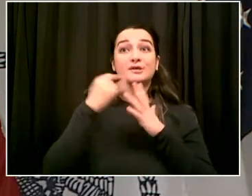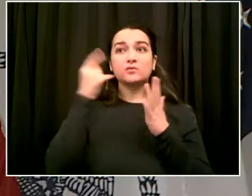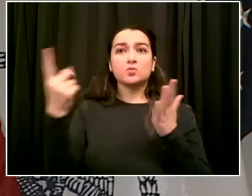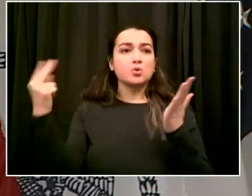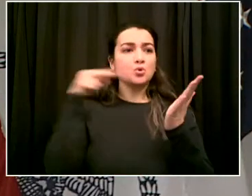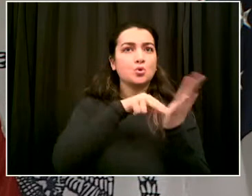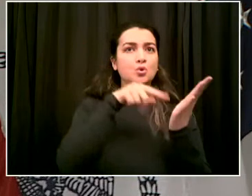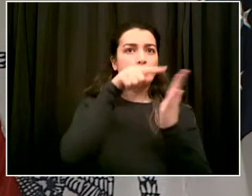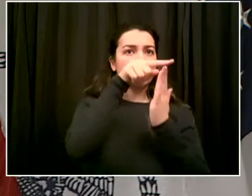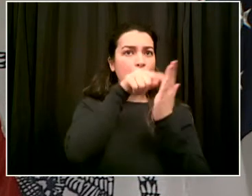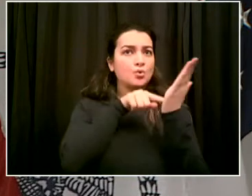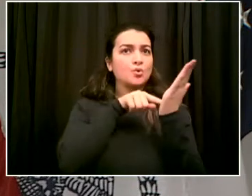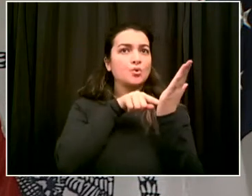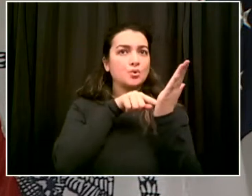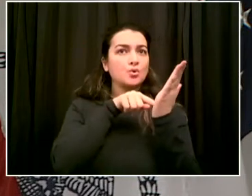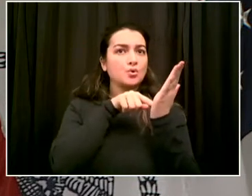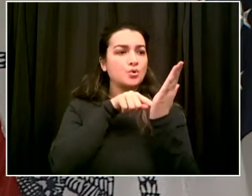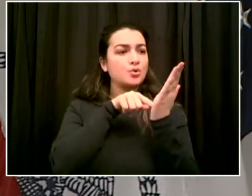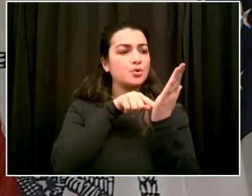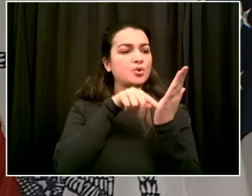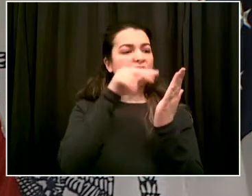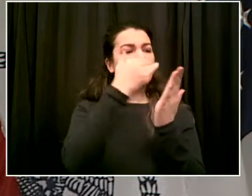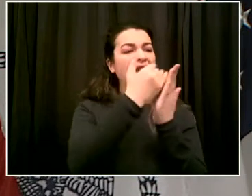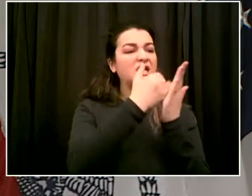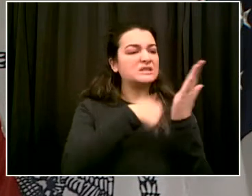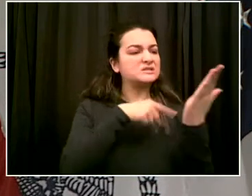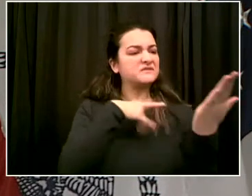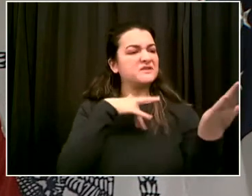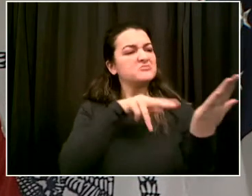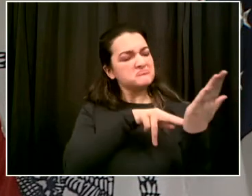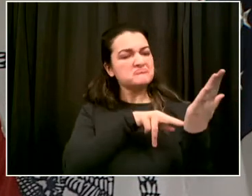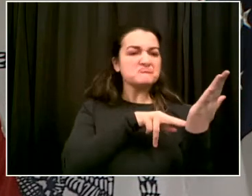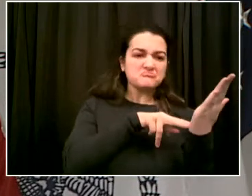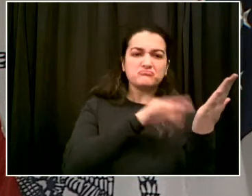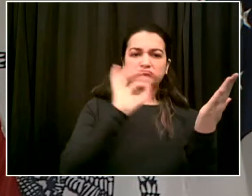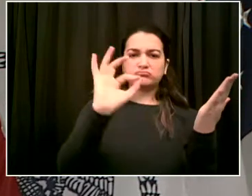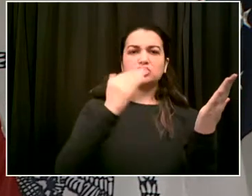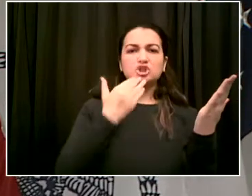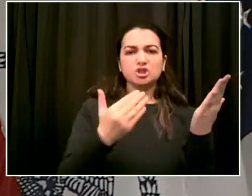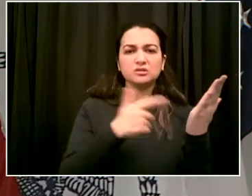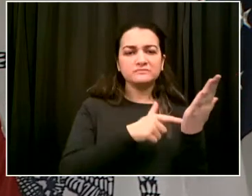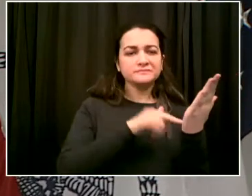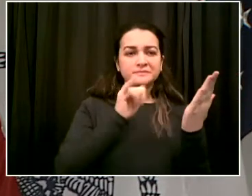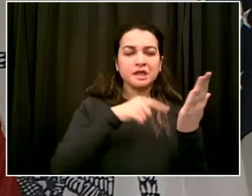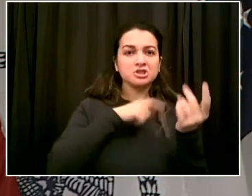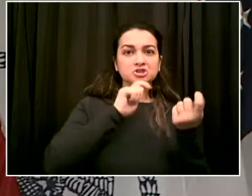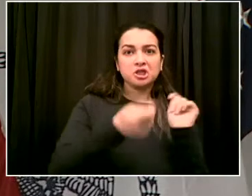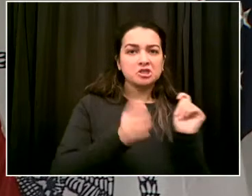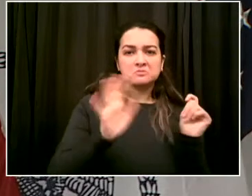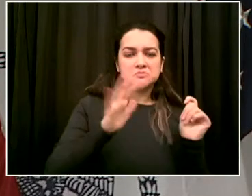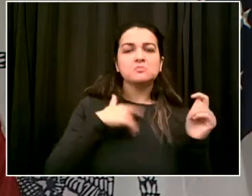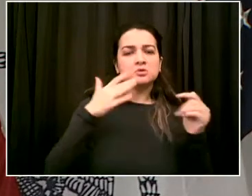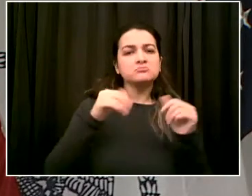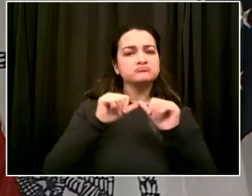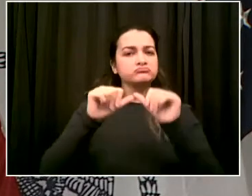WE ARE DEFINITELY BEEN GOING